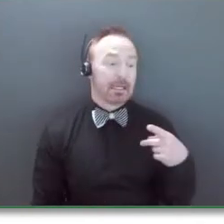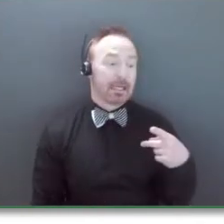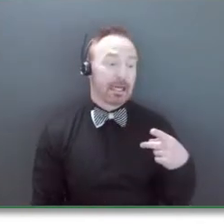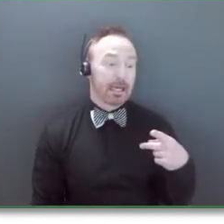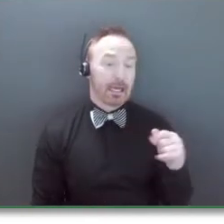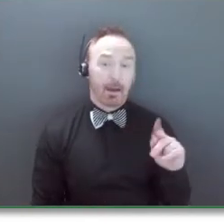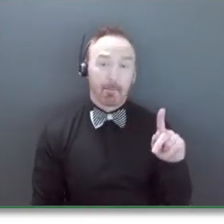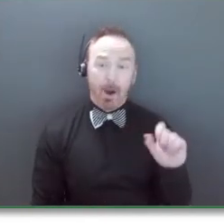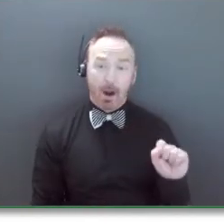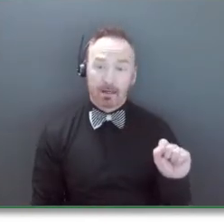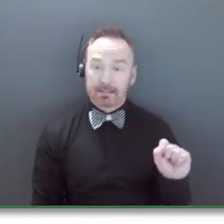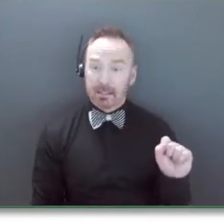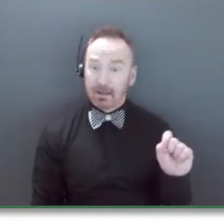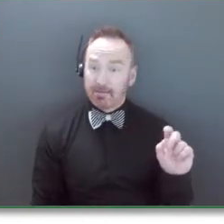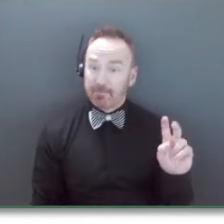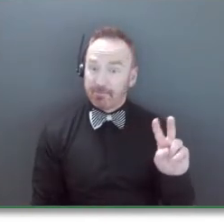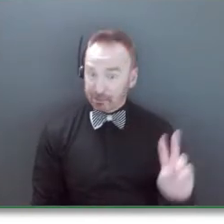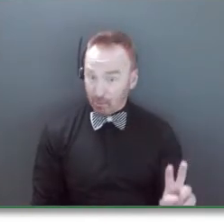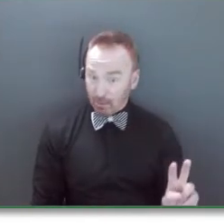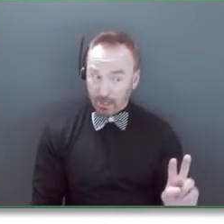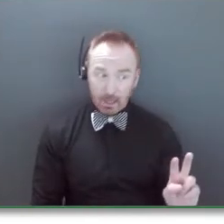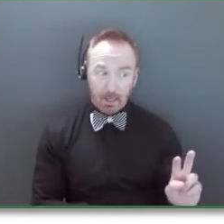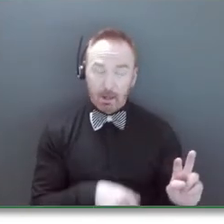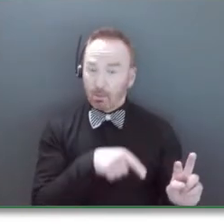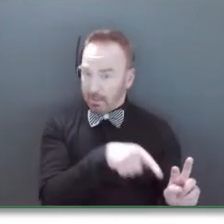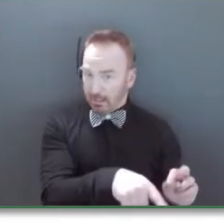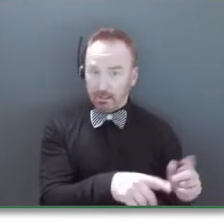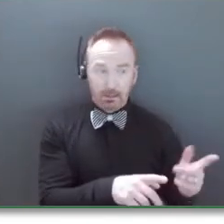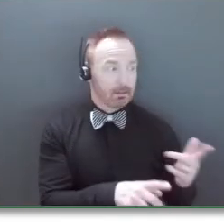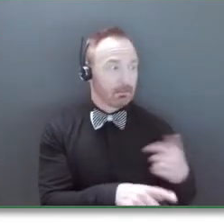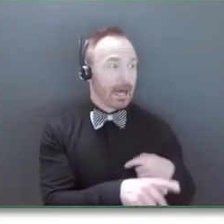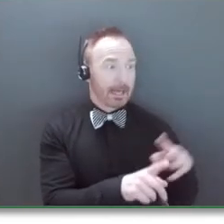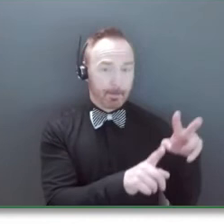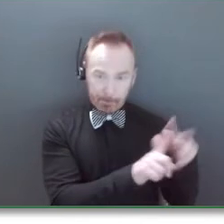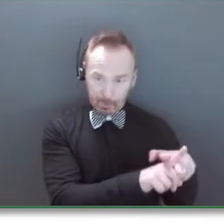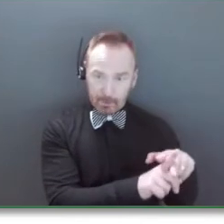secure them for them much like we do with our local program here. They